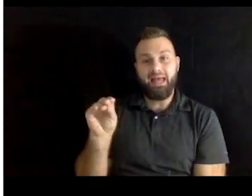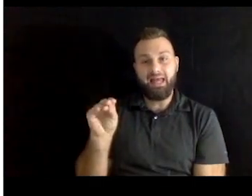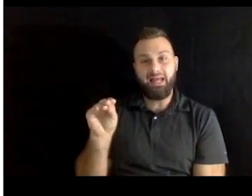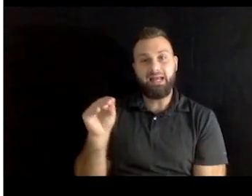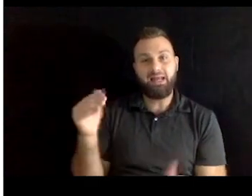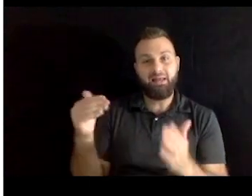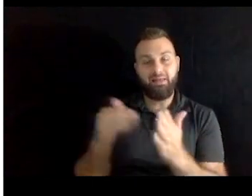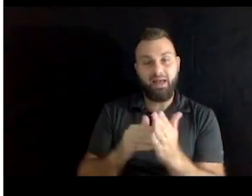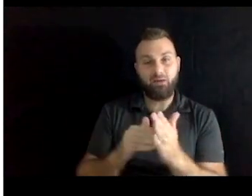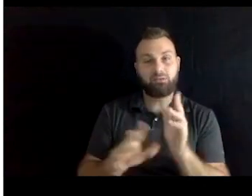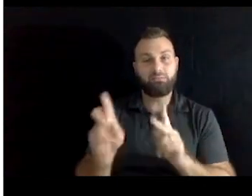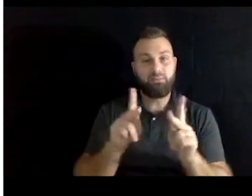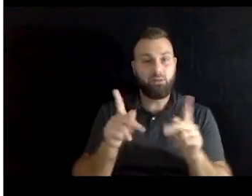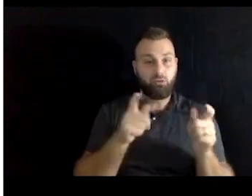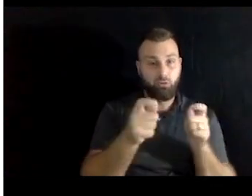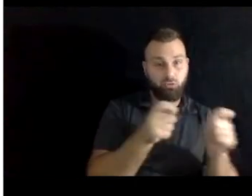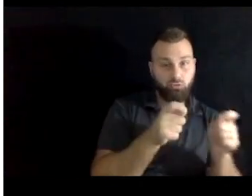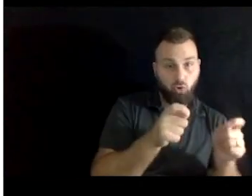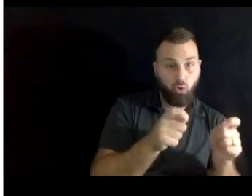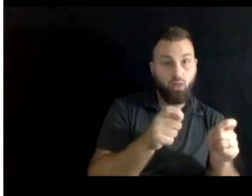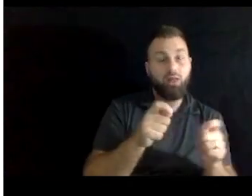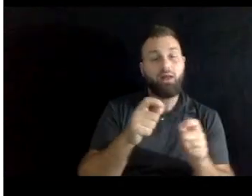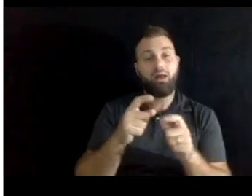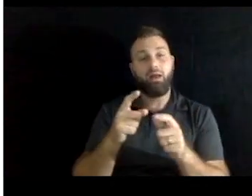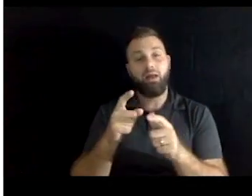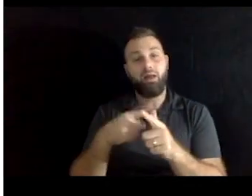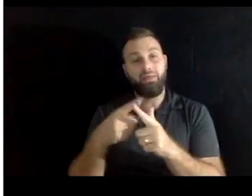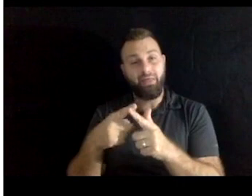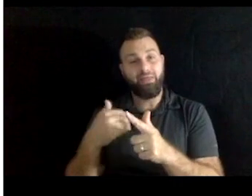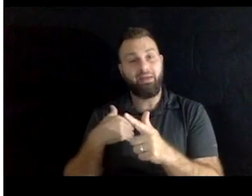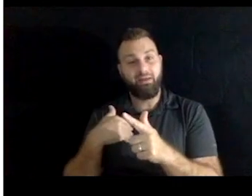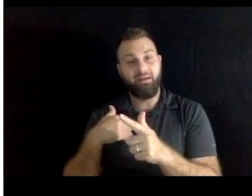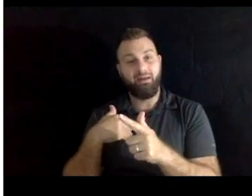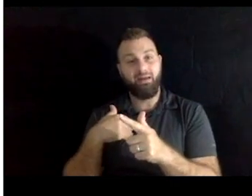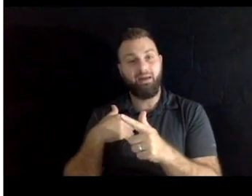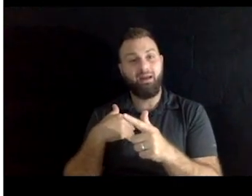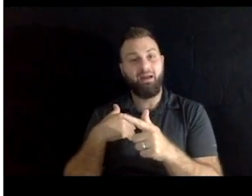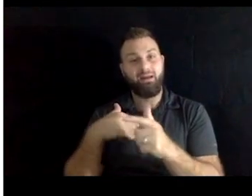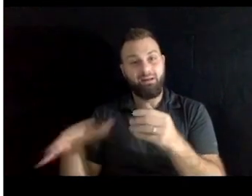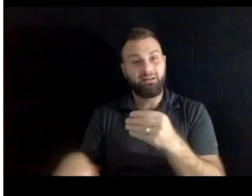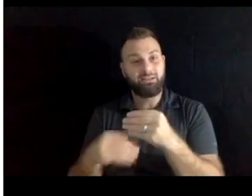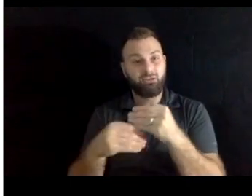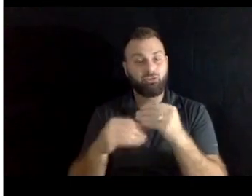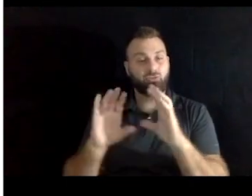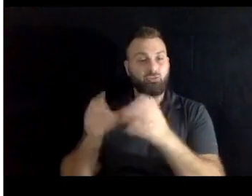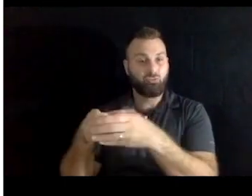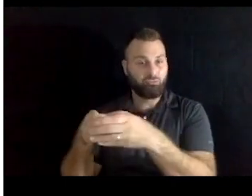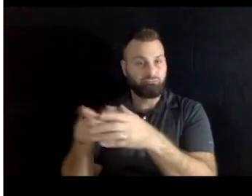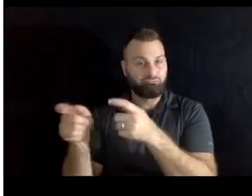And then I actually had a supplemental. Control group, so the actual stage one sample if you